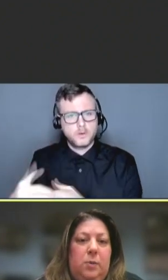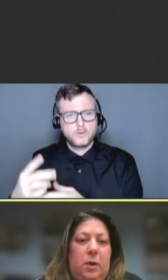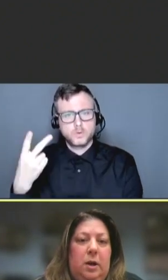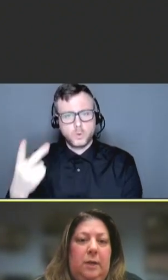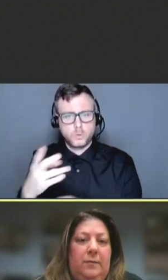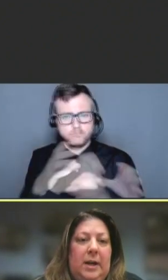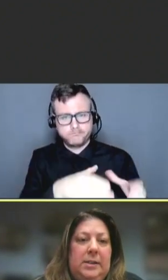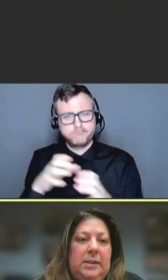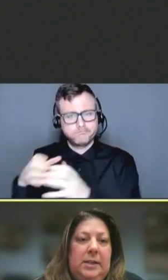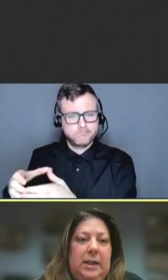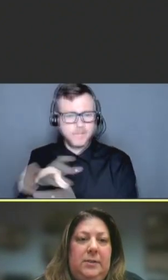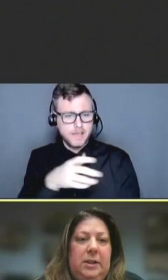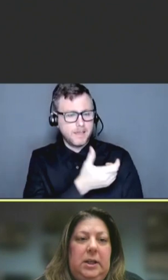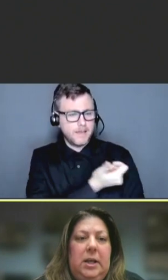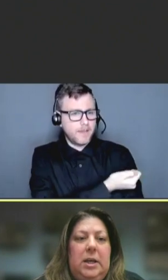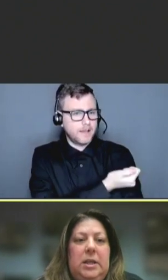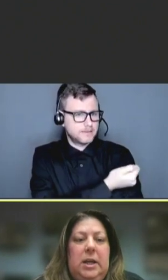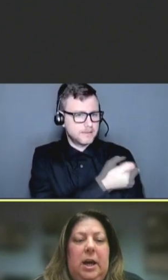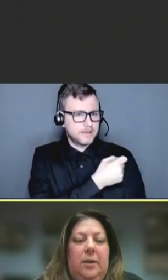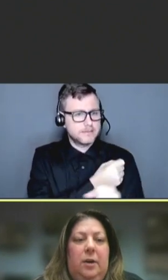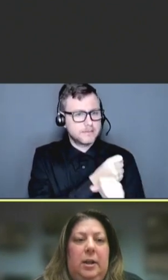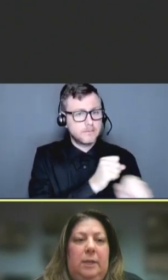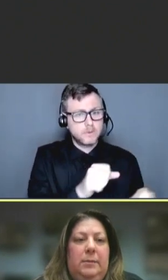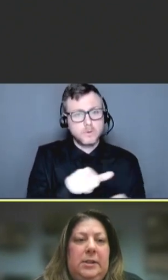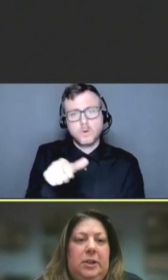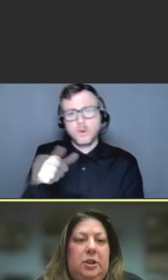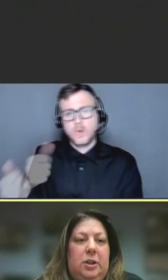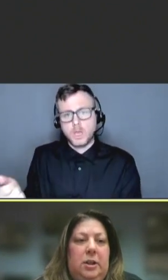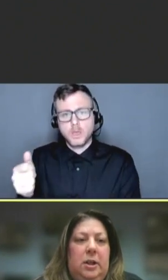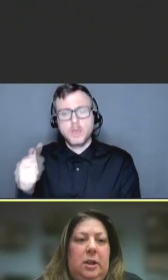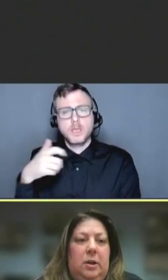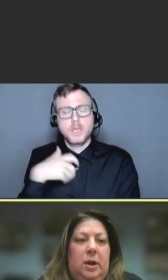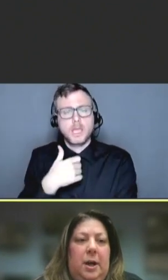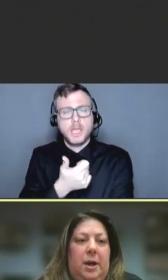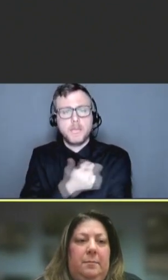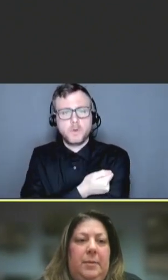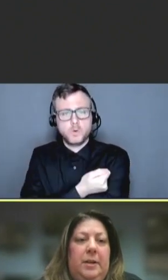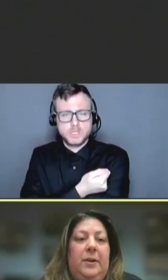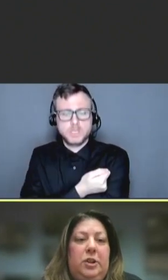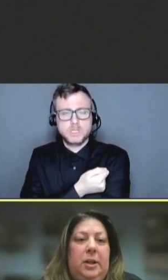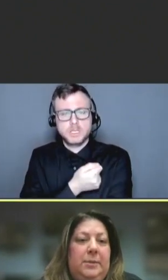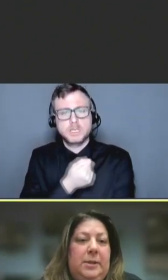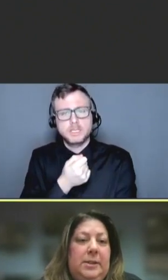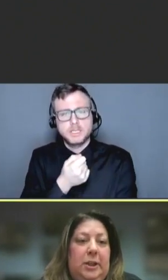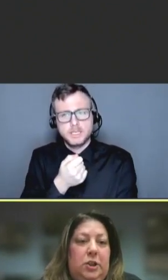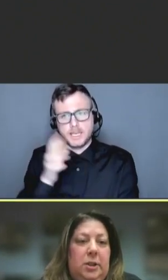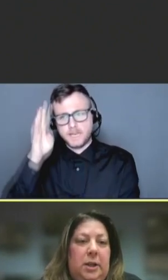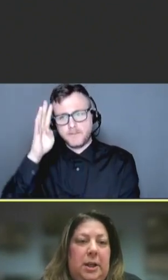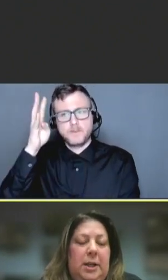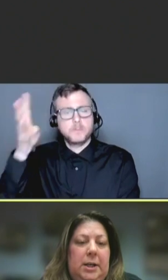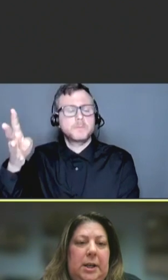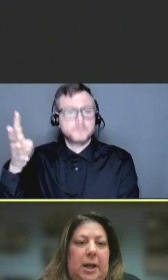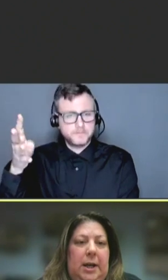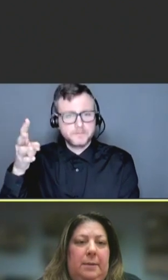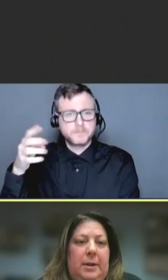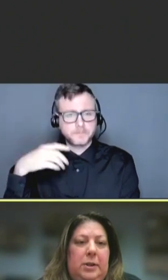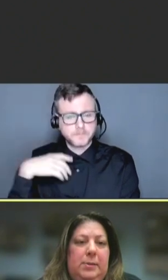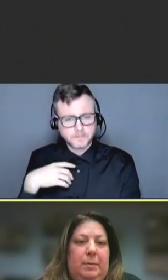one on vaccine safety, the other on immunization -- innovation in immunization. And those people